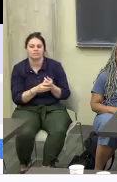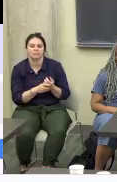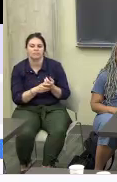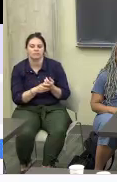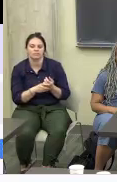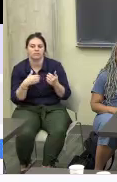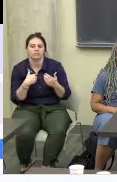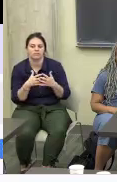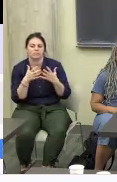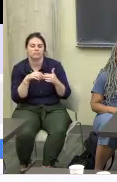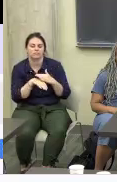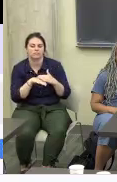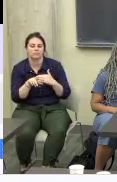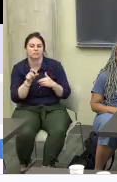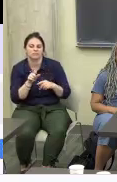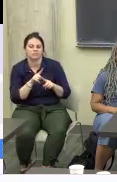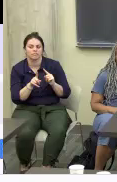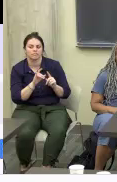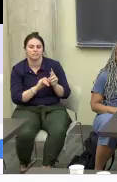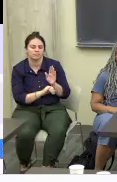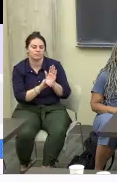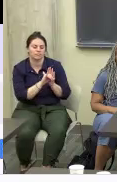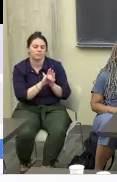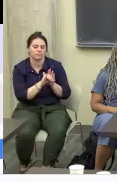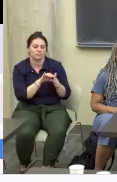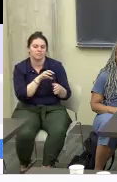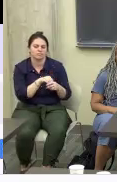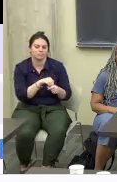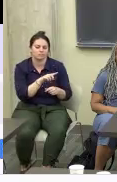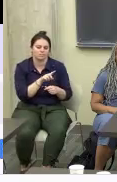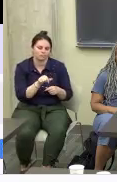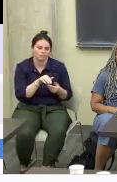but you don't necessarily identify a say Being in that, you know, being disabled or being